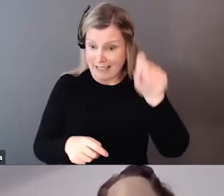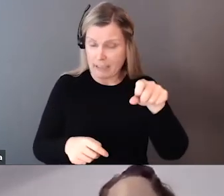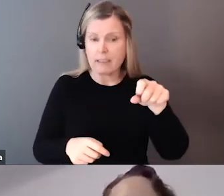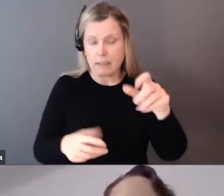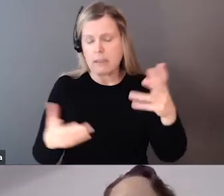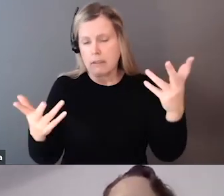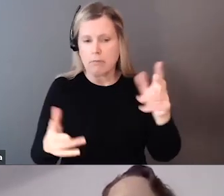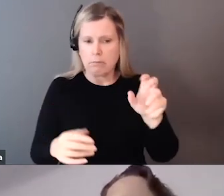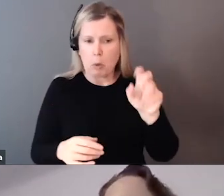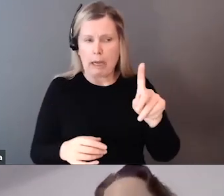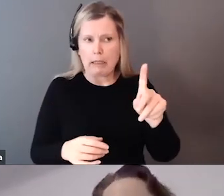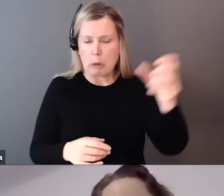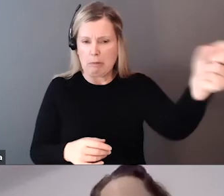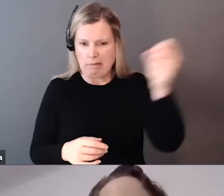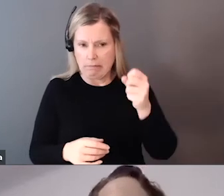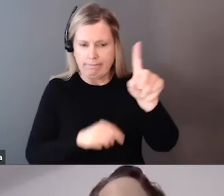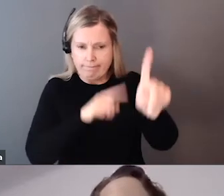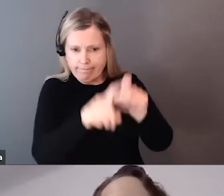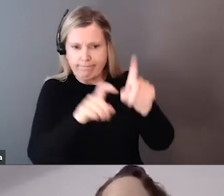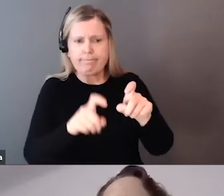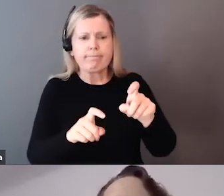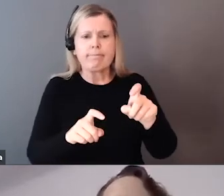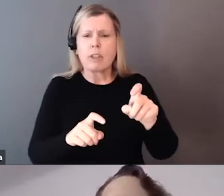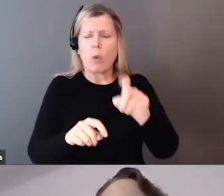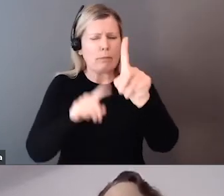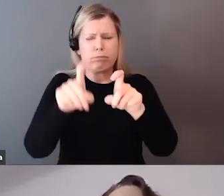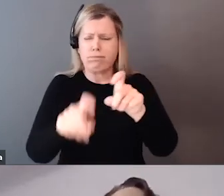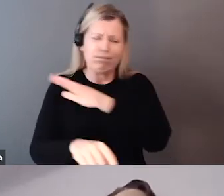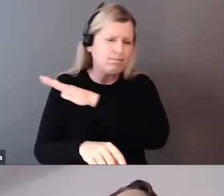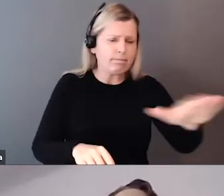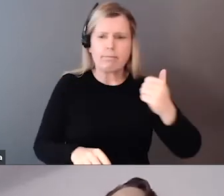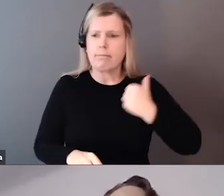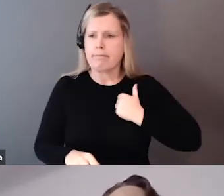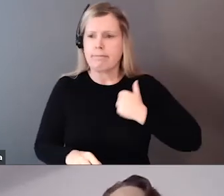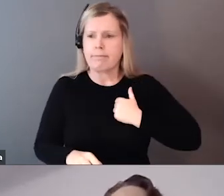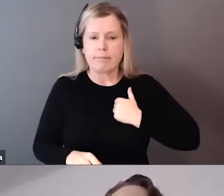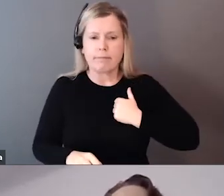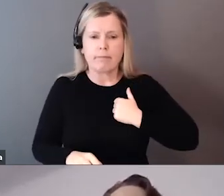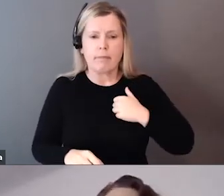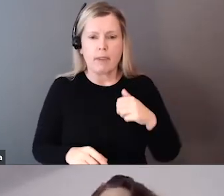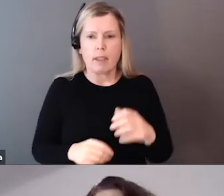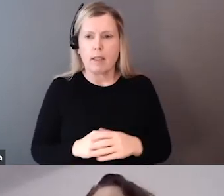coordinators from across Canada. A lot of them worked in-house and at large organizations. So,